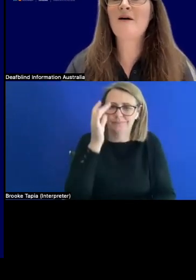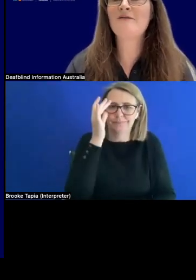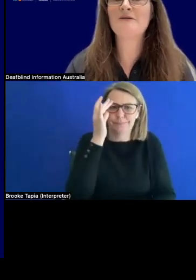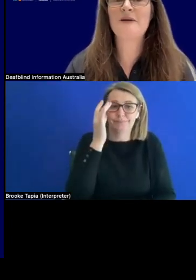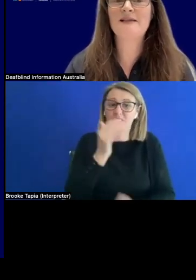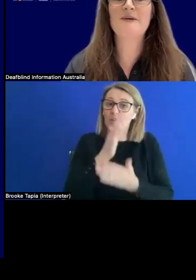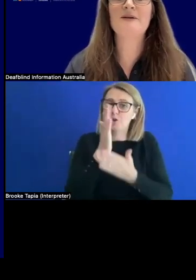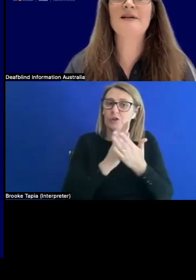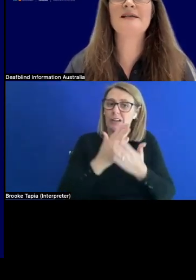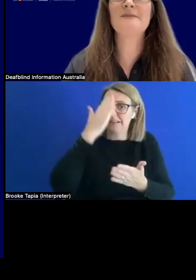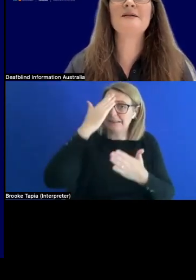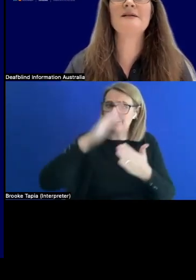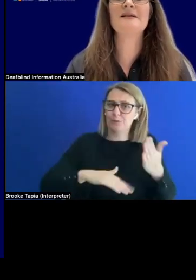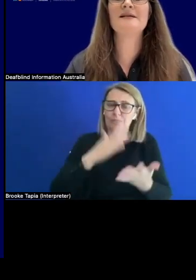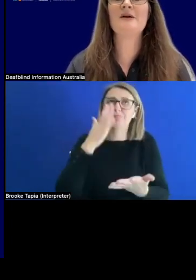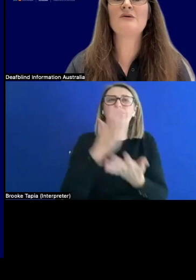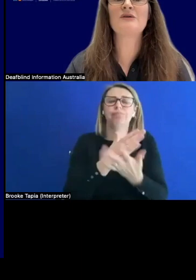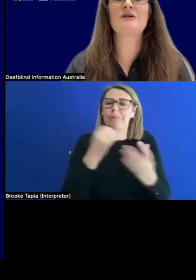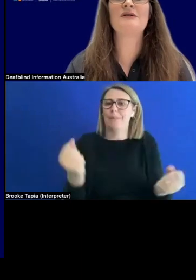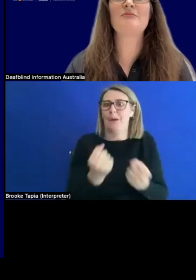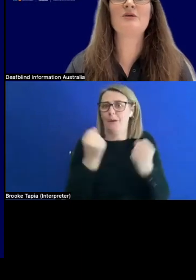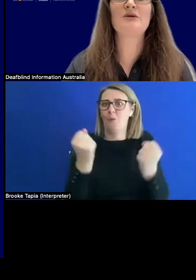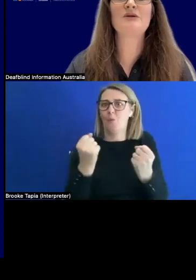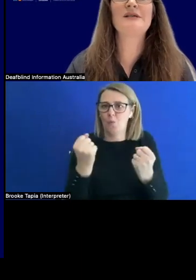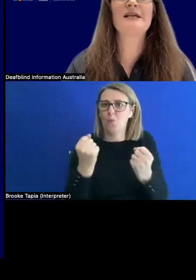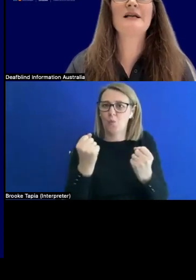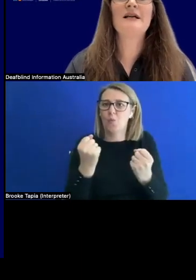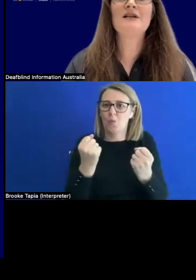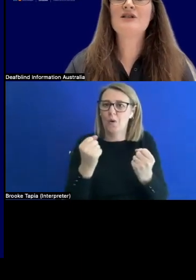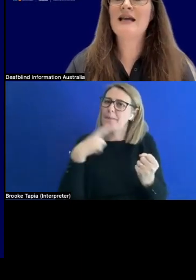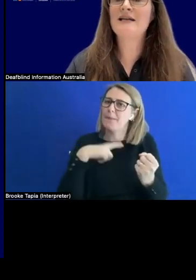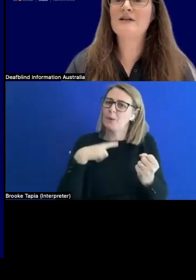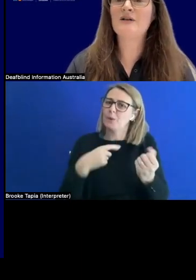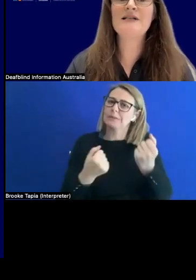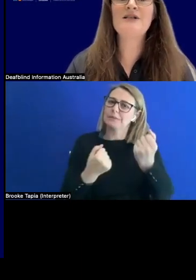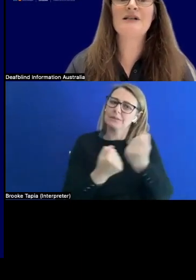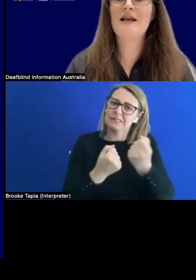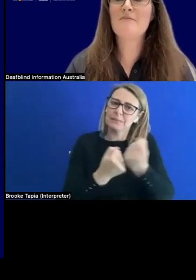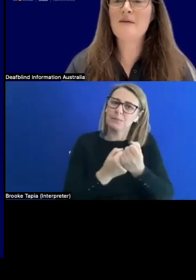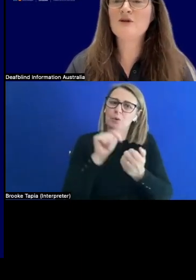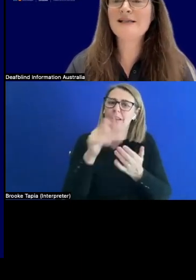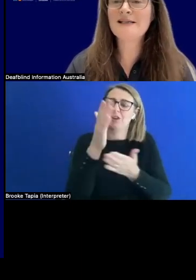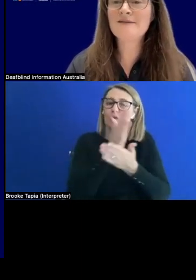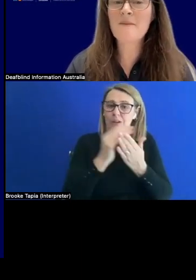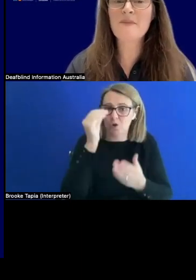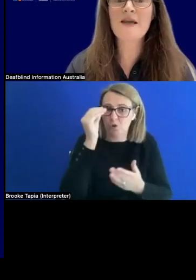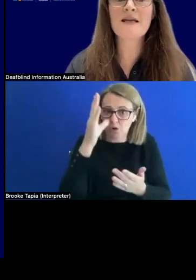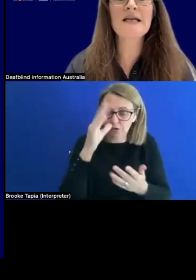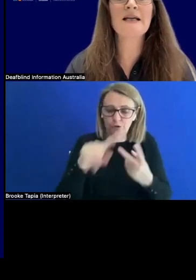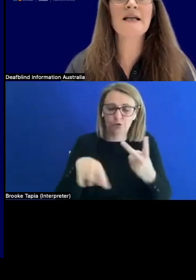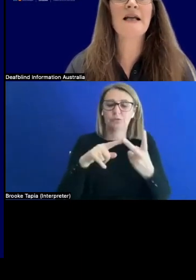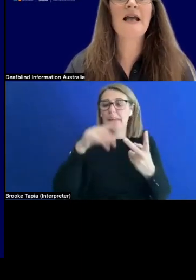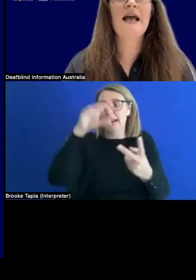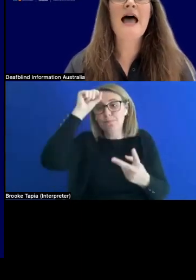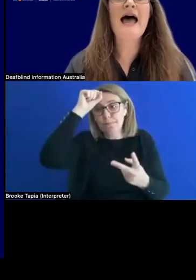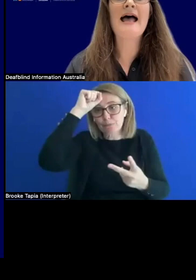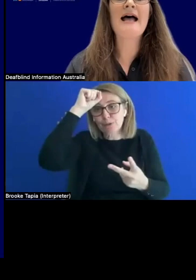powerful experience because this also supports shared knowledge and memories of something,